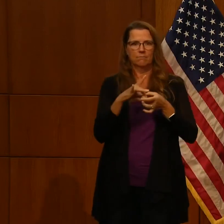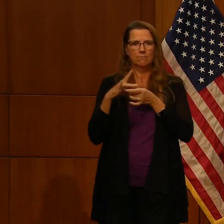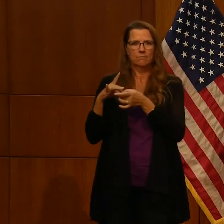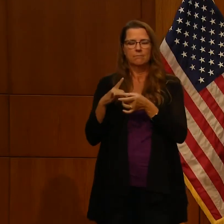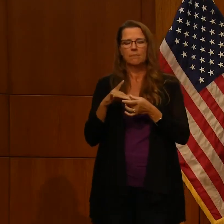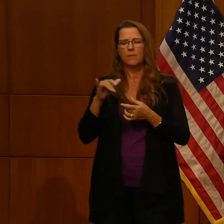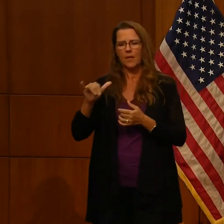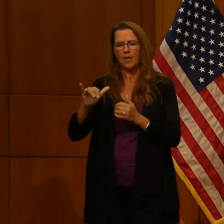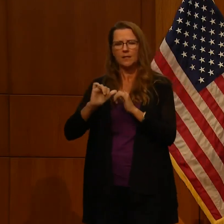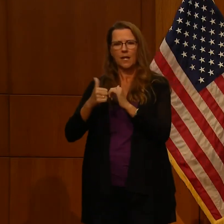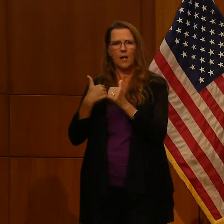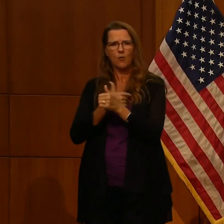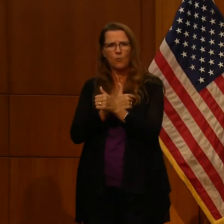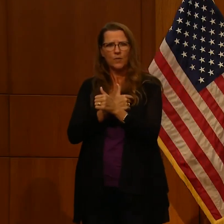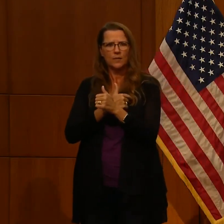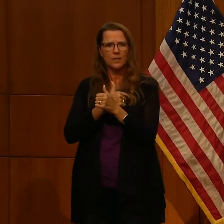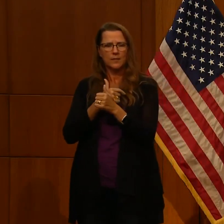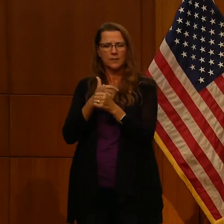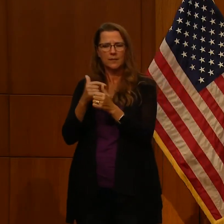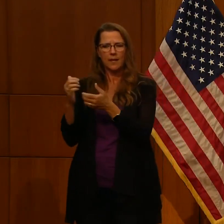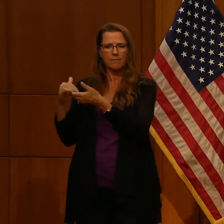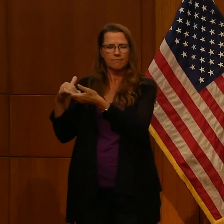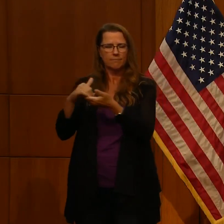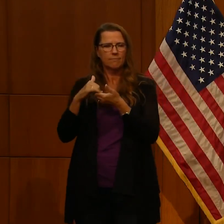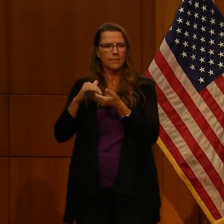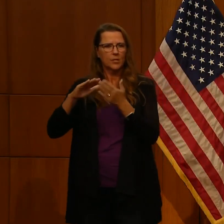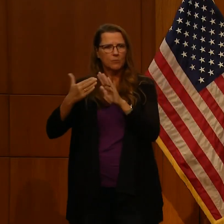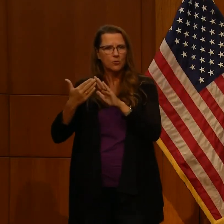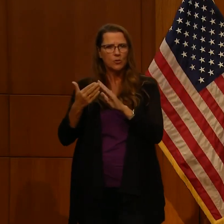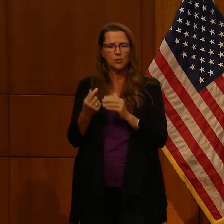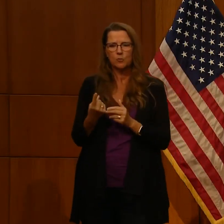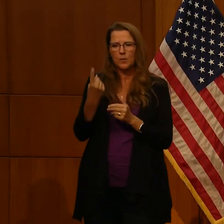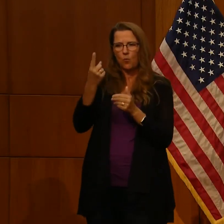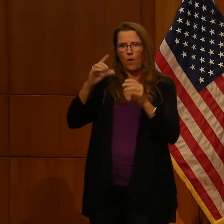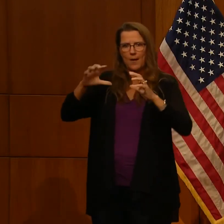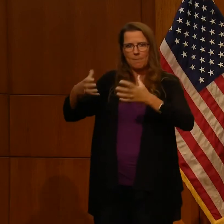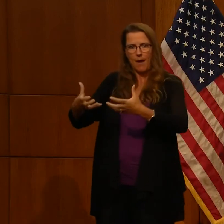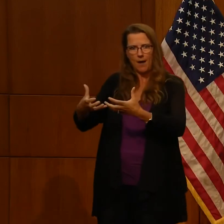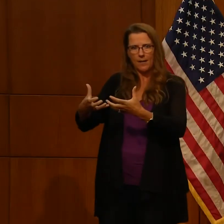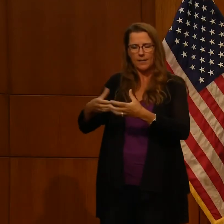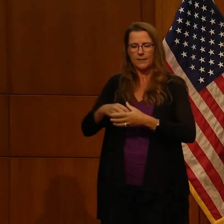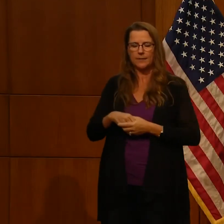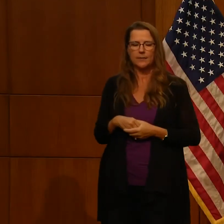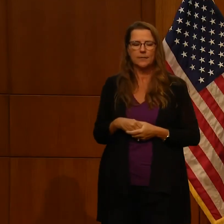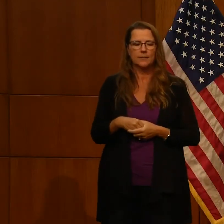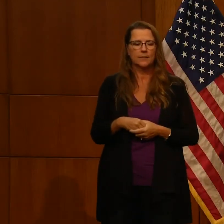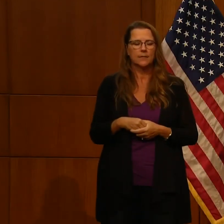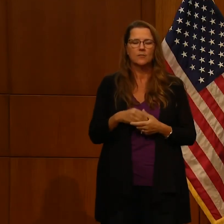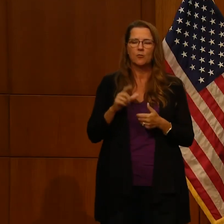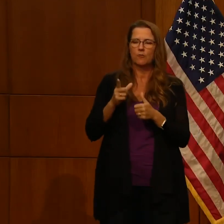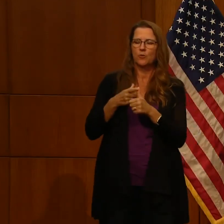US. IT'S WE ARE ONE AND THAT'S REALLY HOW WE'VE COME TOGETHER AS A COMMUNITY TO BE ONE BODY.